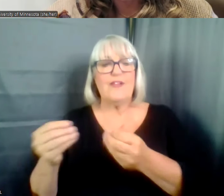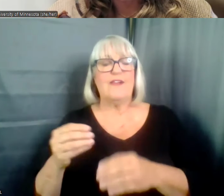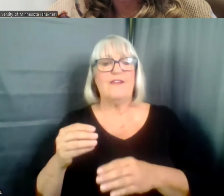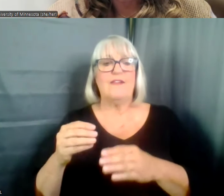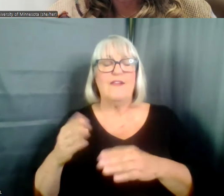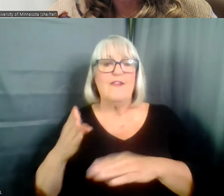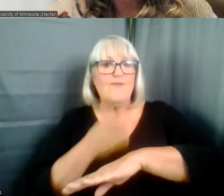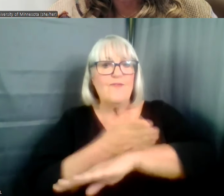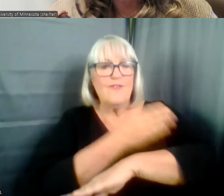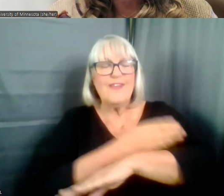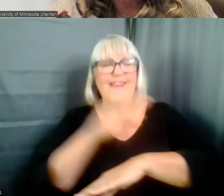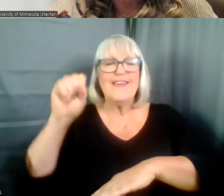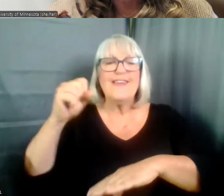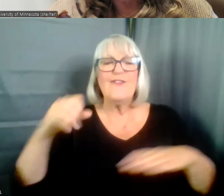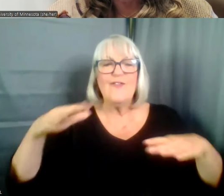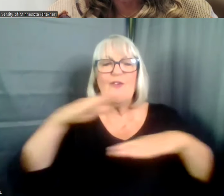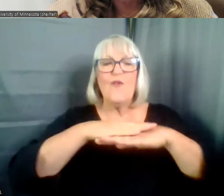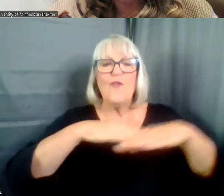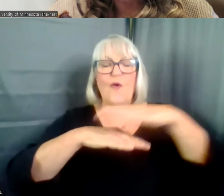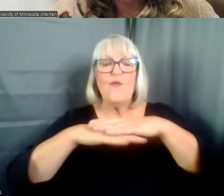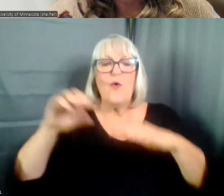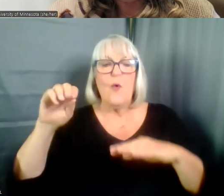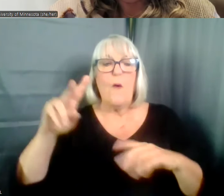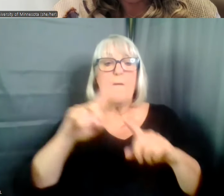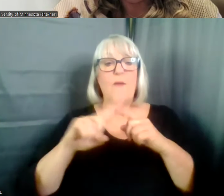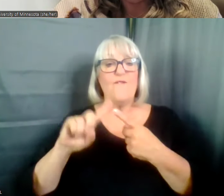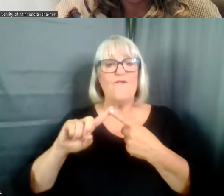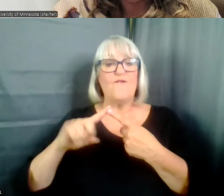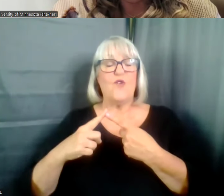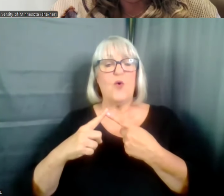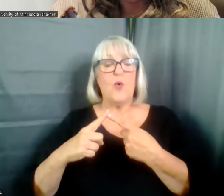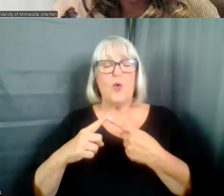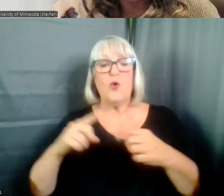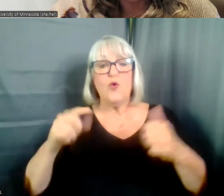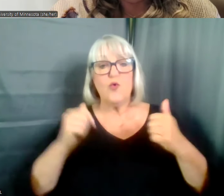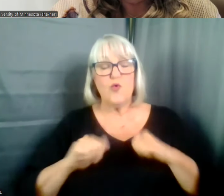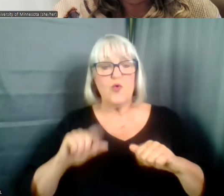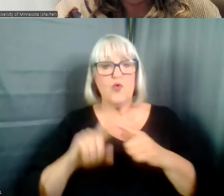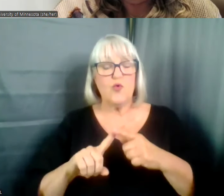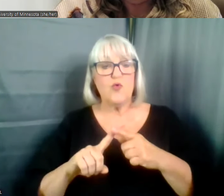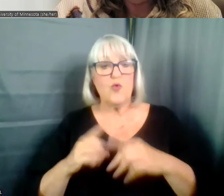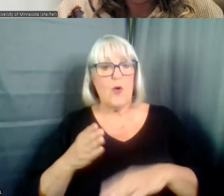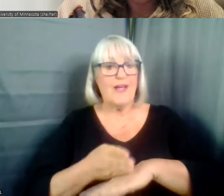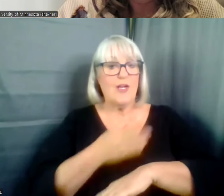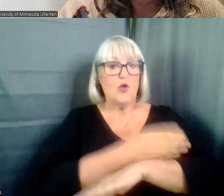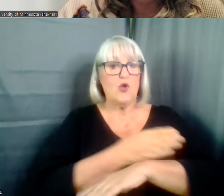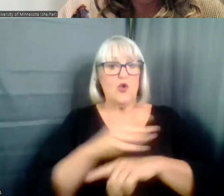things, but on the first one, we see an emphasis on not only trying to increase training requirements, but incorporating